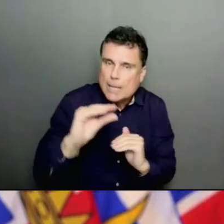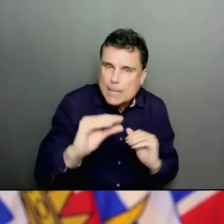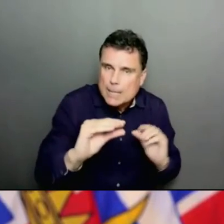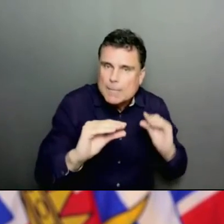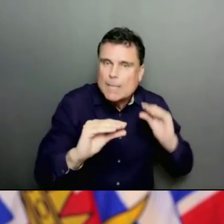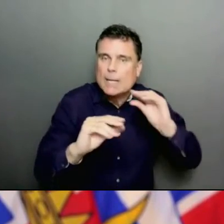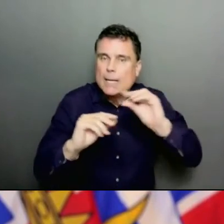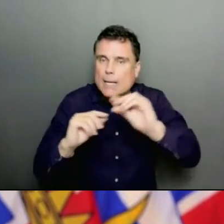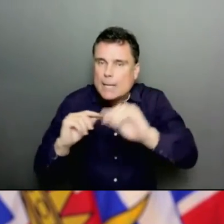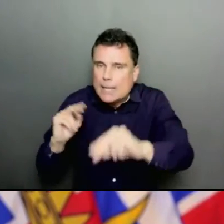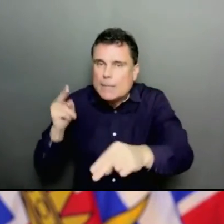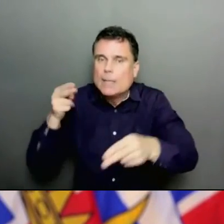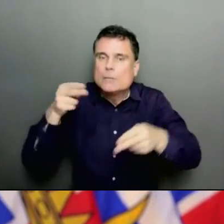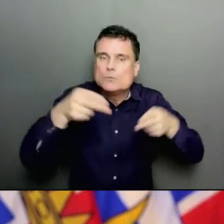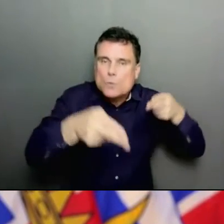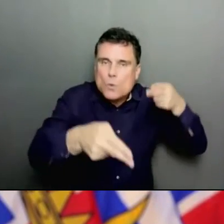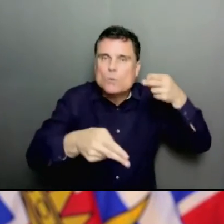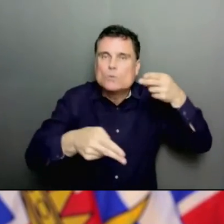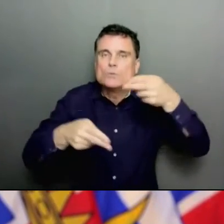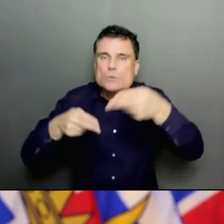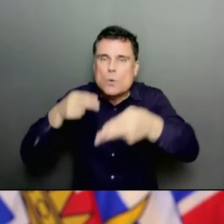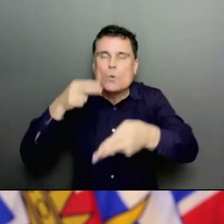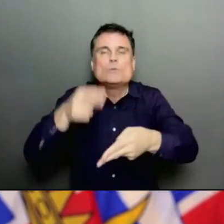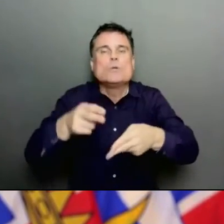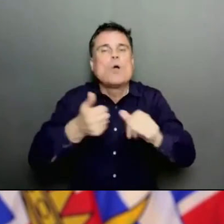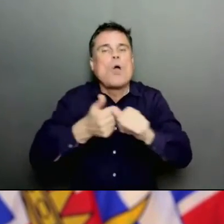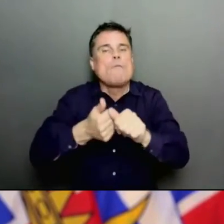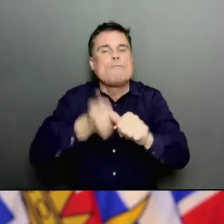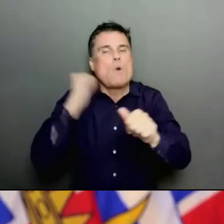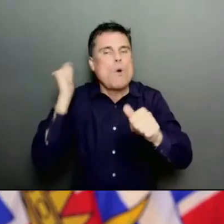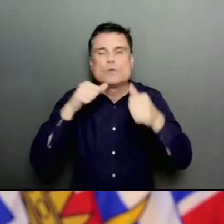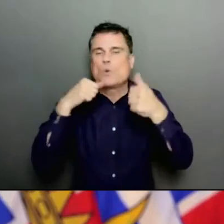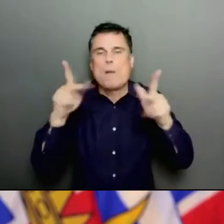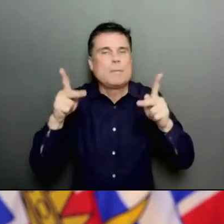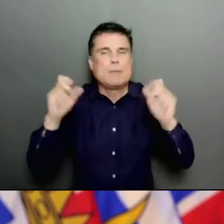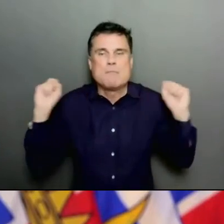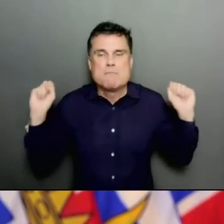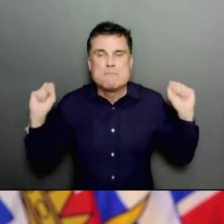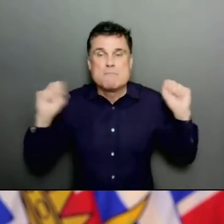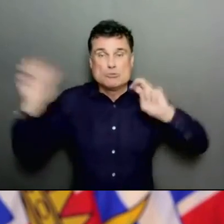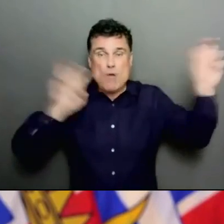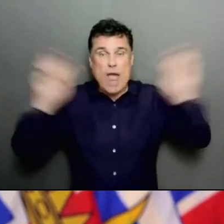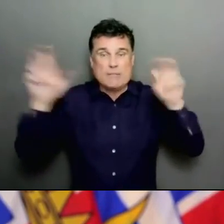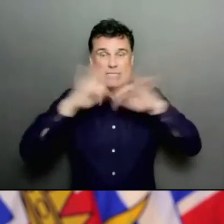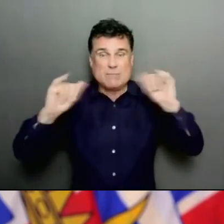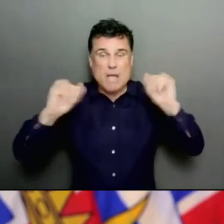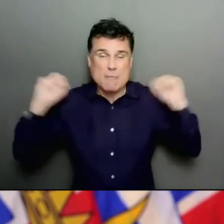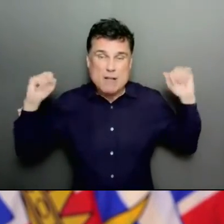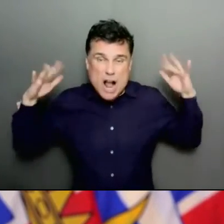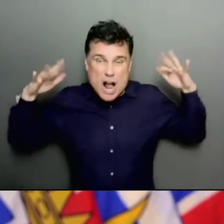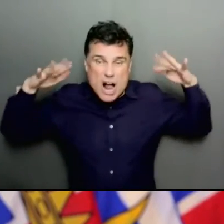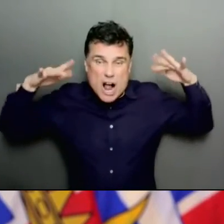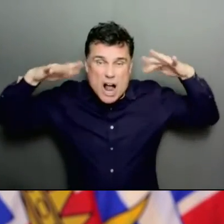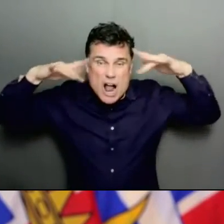much higher potential for spread, both amongst employees but also into communities along the areas where the industrial camps